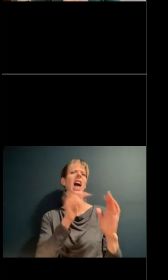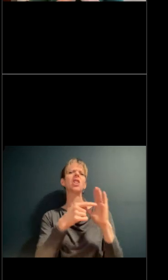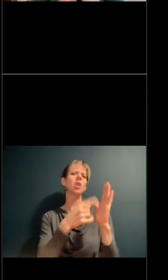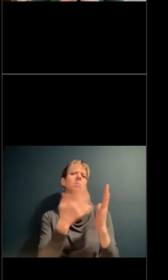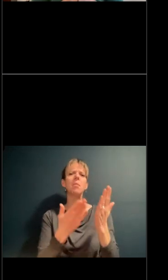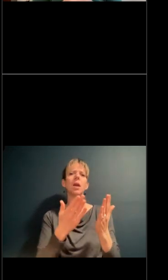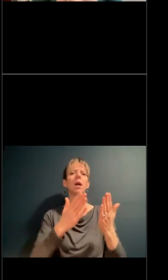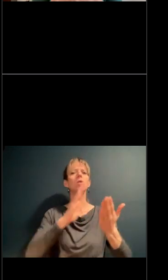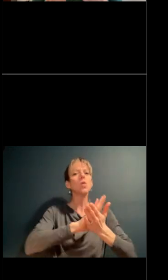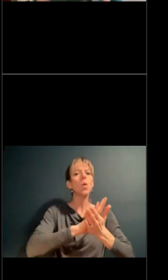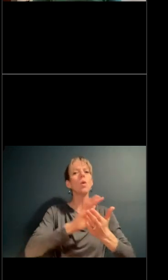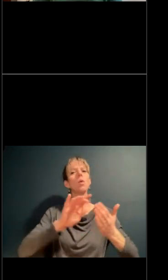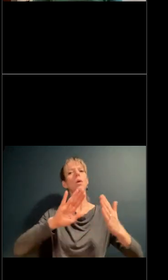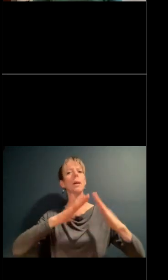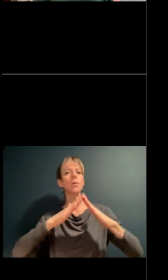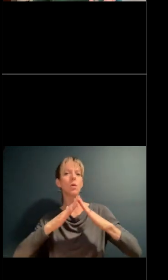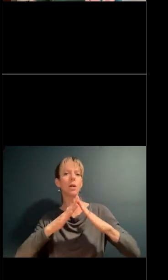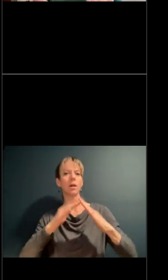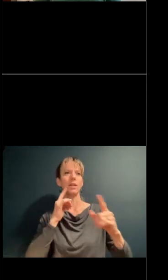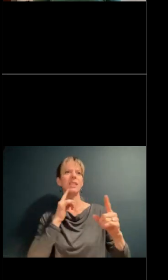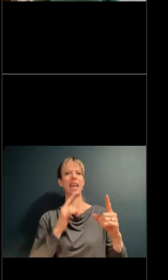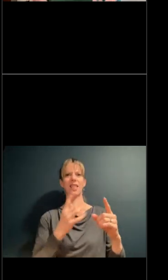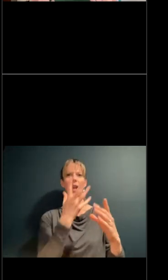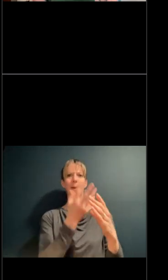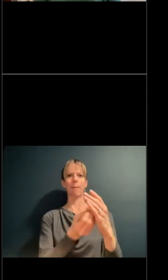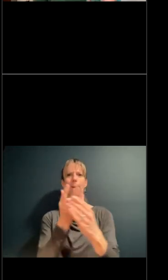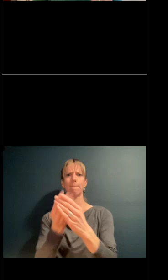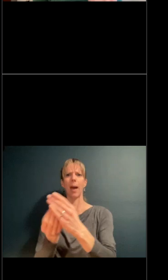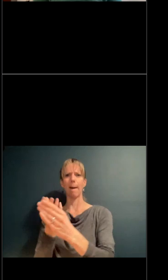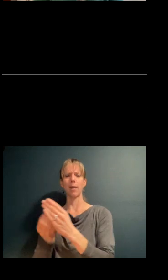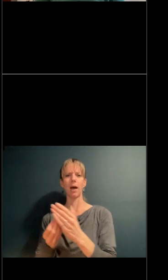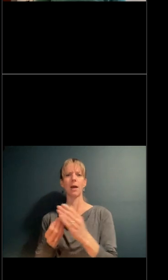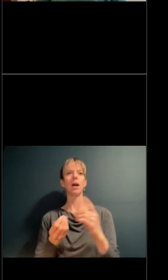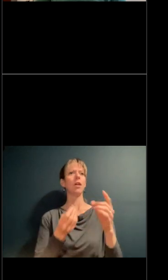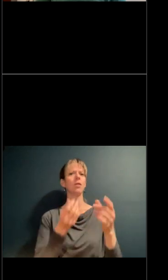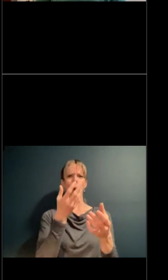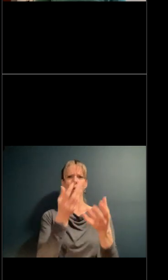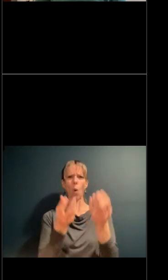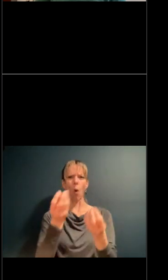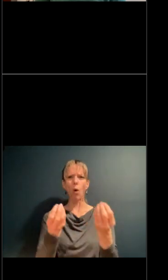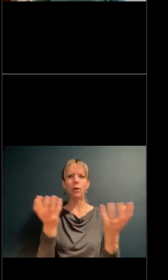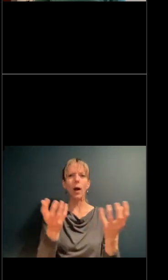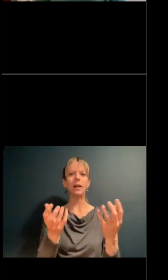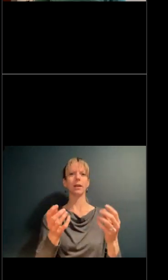we would say there were holes, and there were students and people missing from our communities.